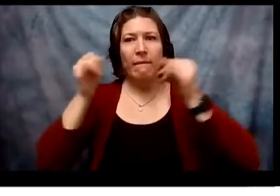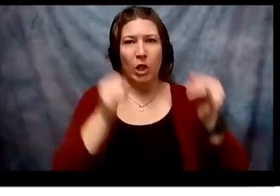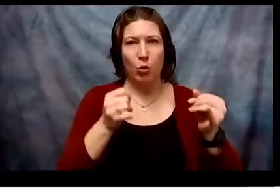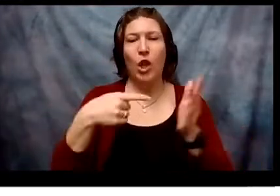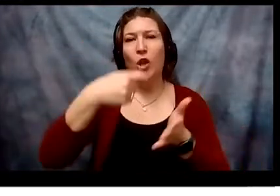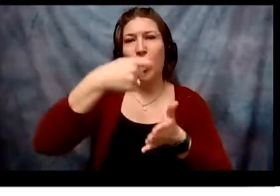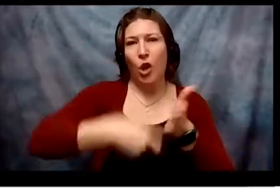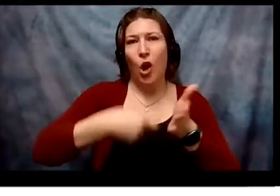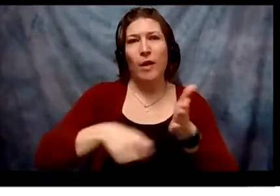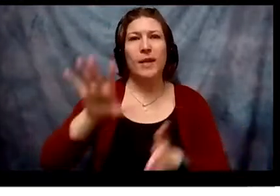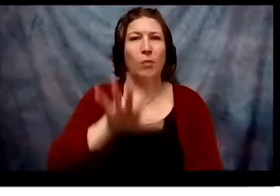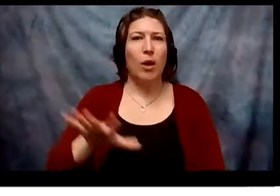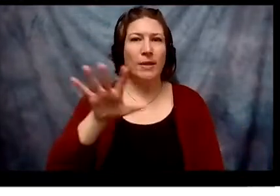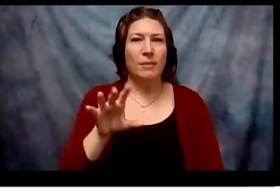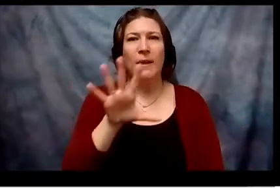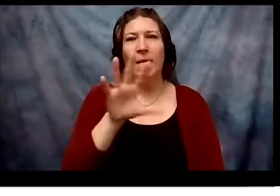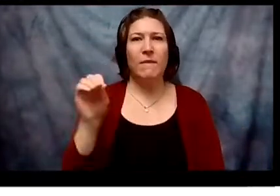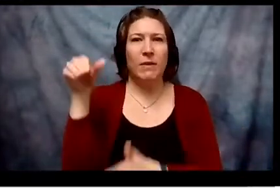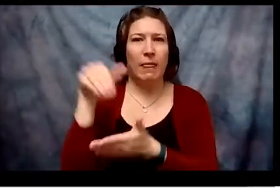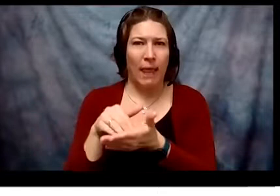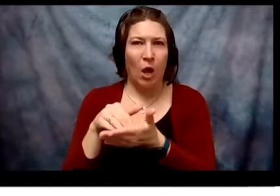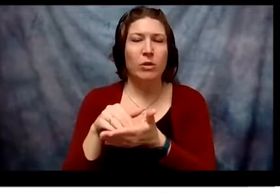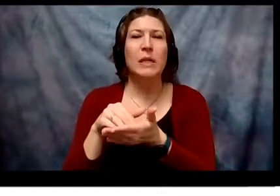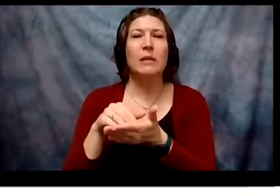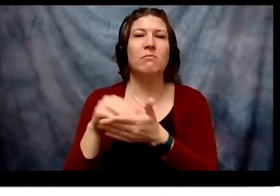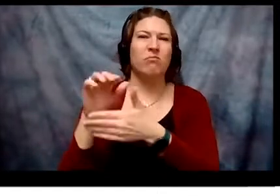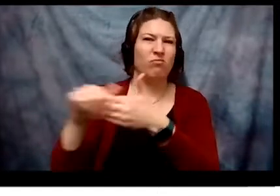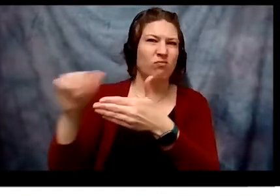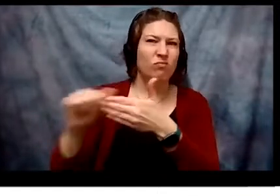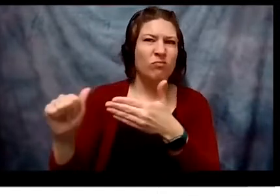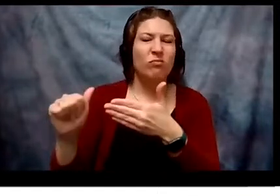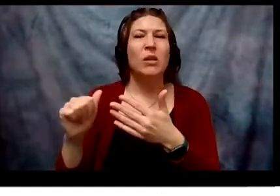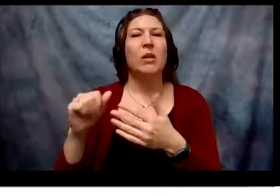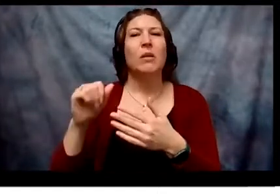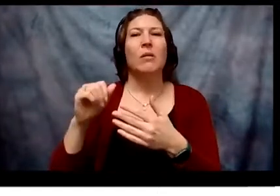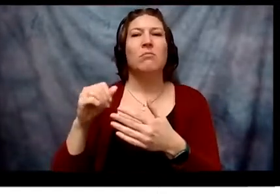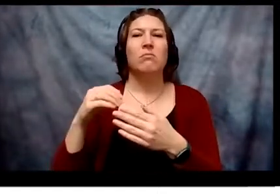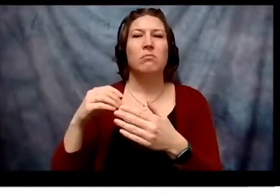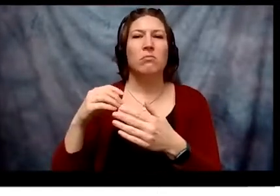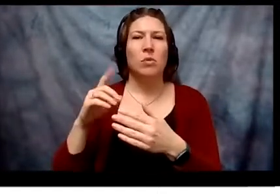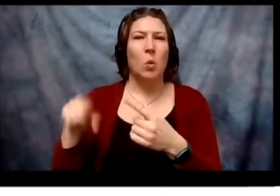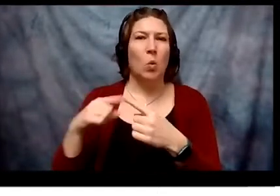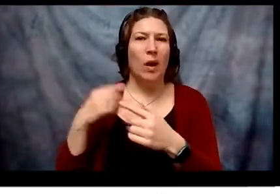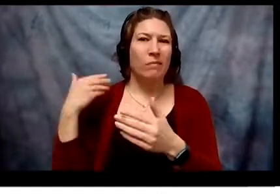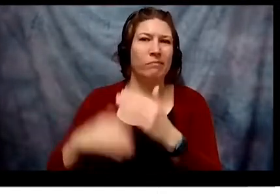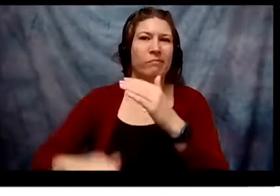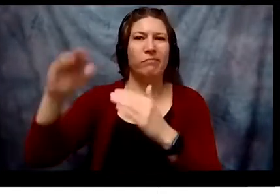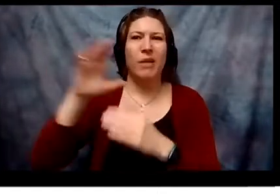approximately 50,000 reichsmarks by the age of 60 years. Unquote.